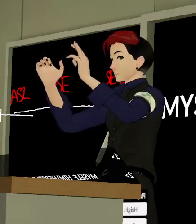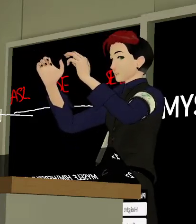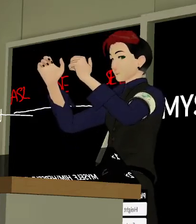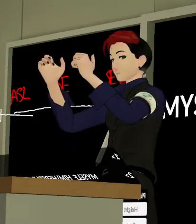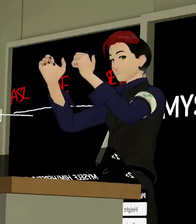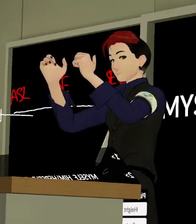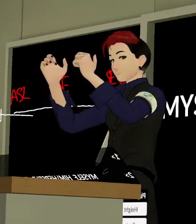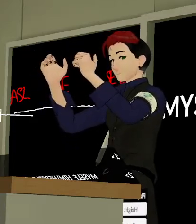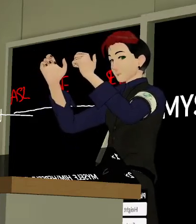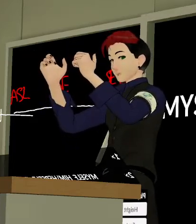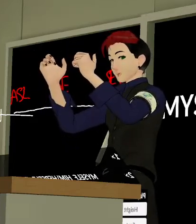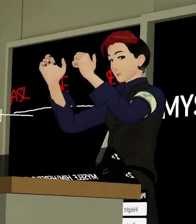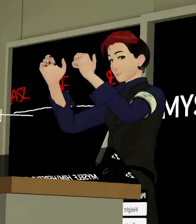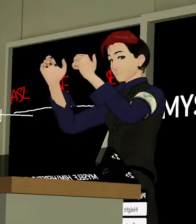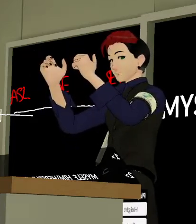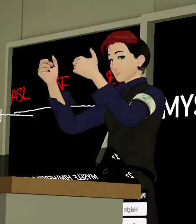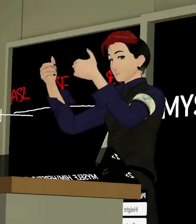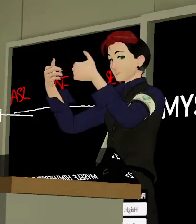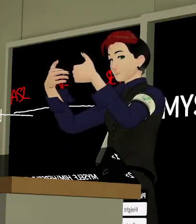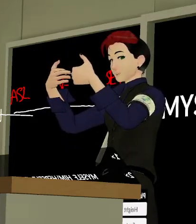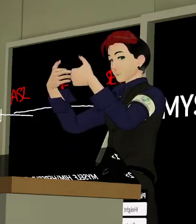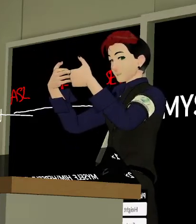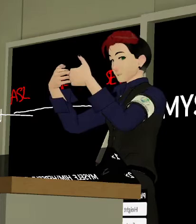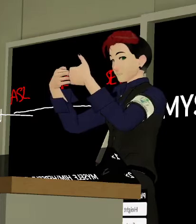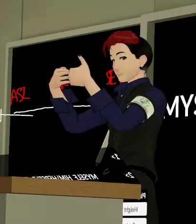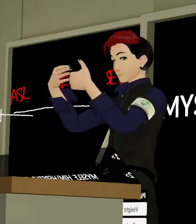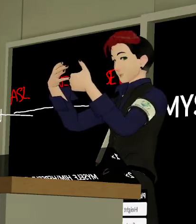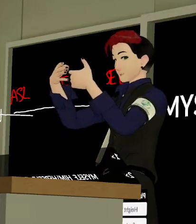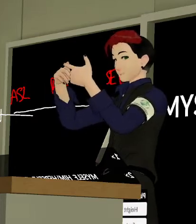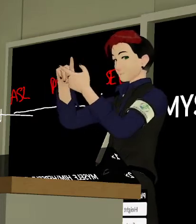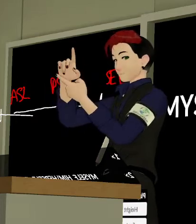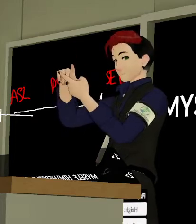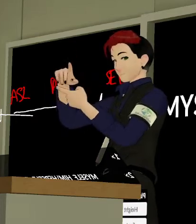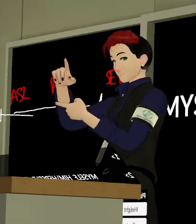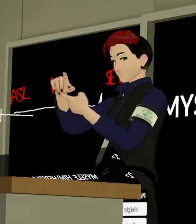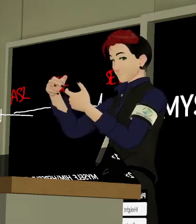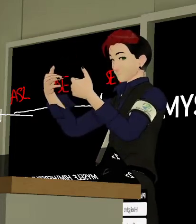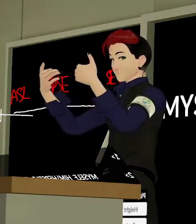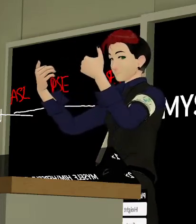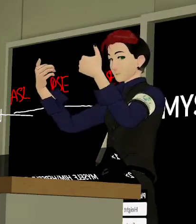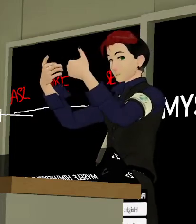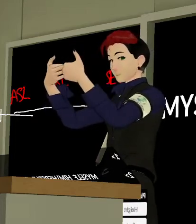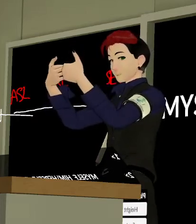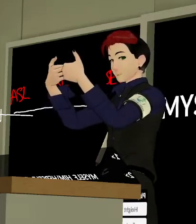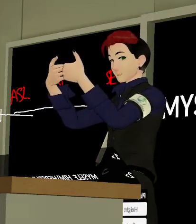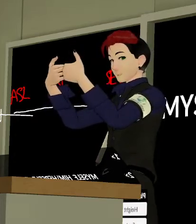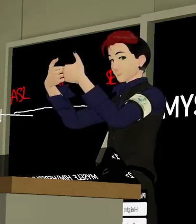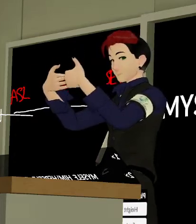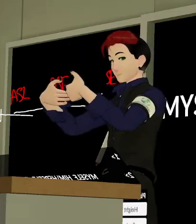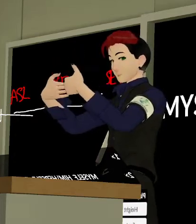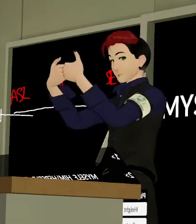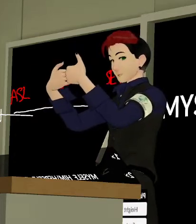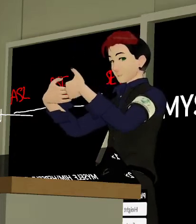of a claw hand shape and your fingers would be spread out you mess them together and go up and